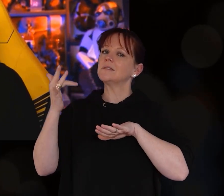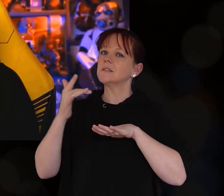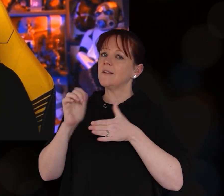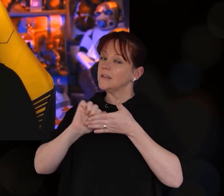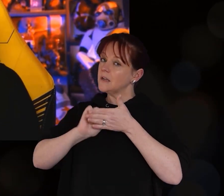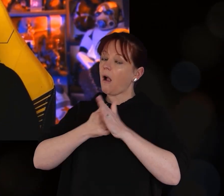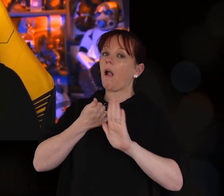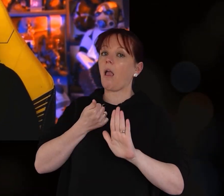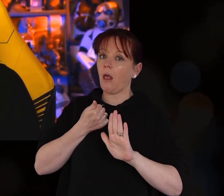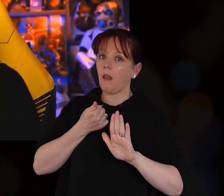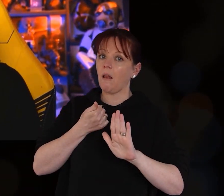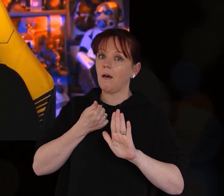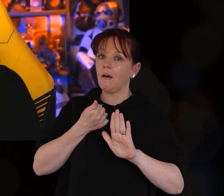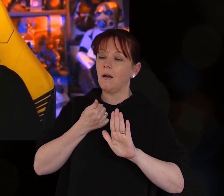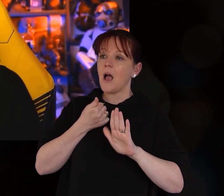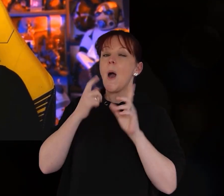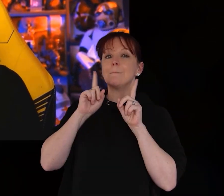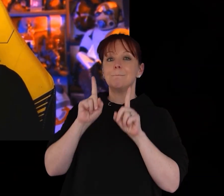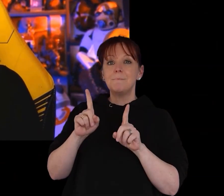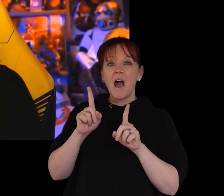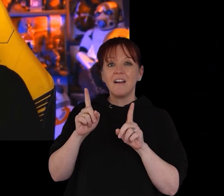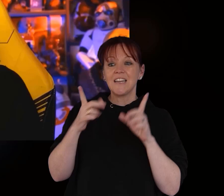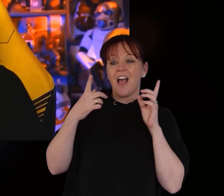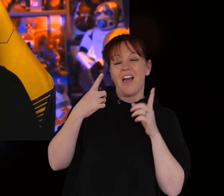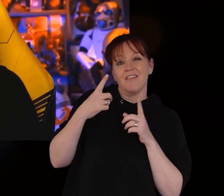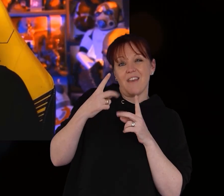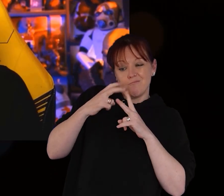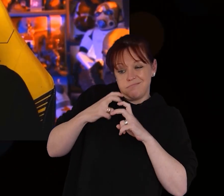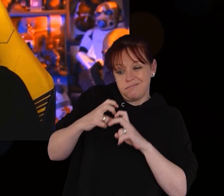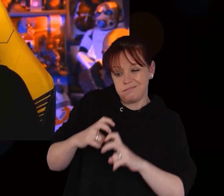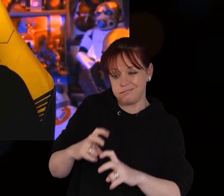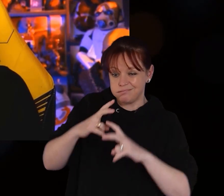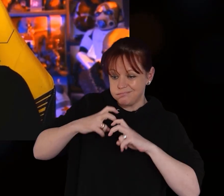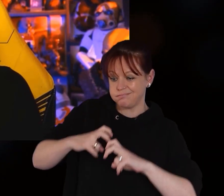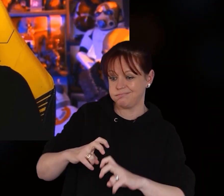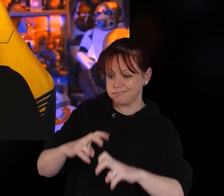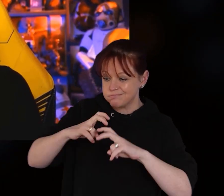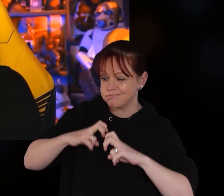founded on very thorough research and investigations.